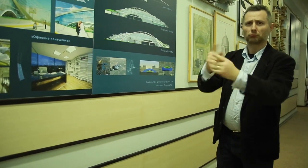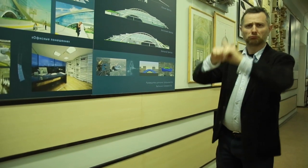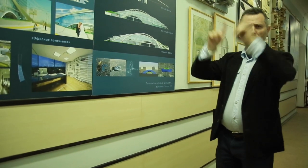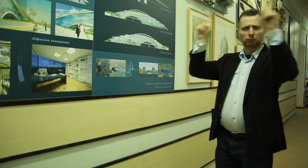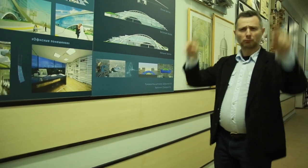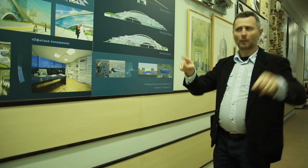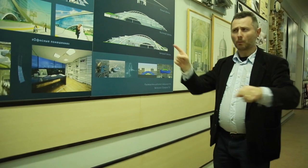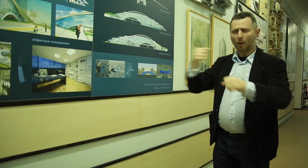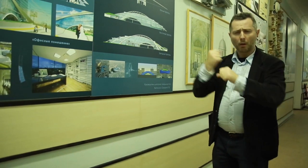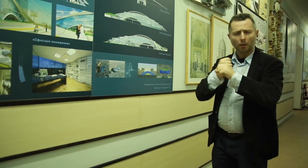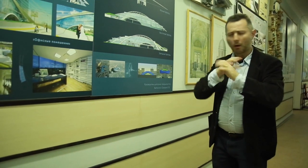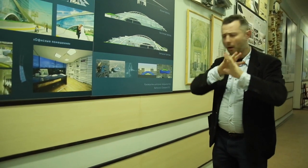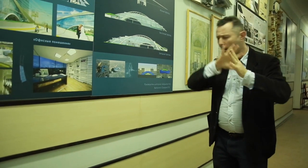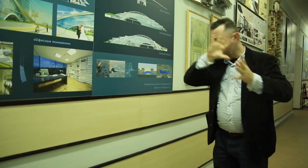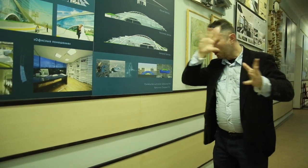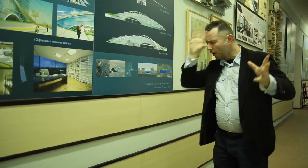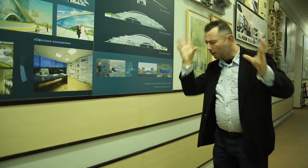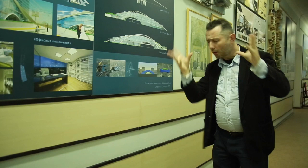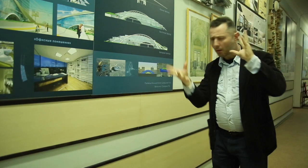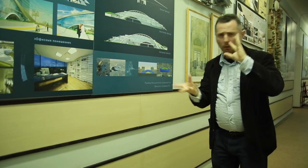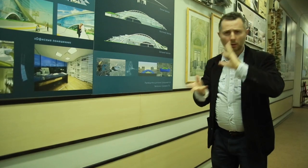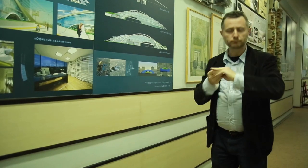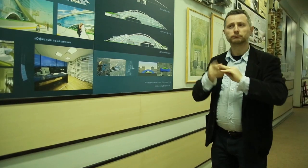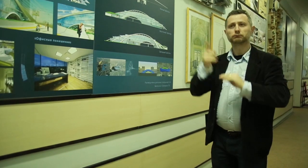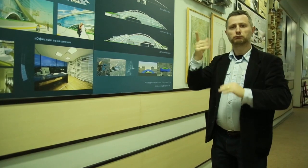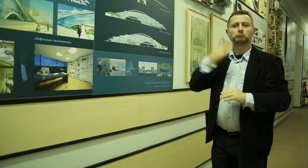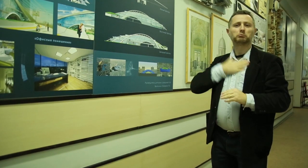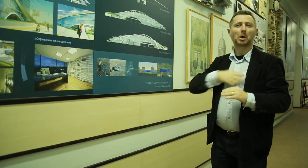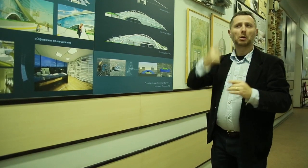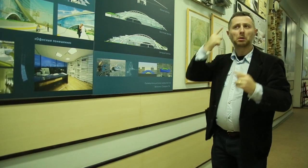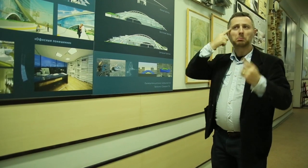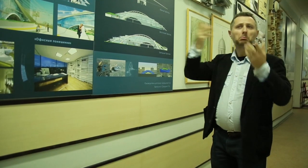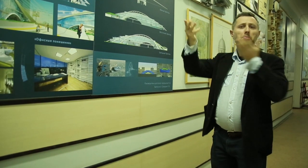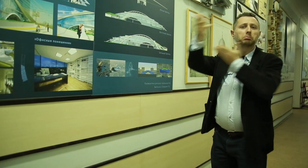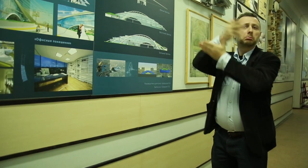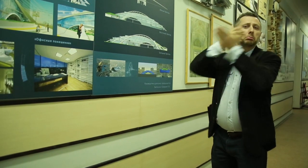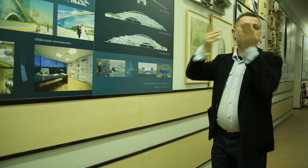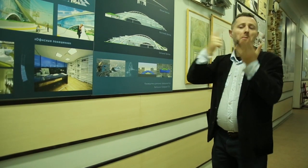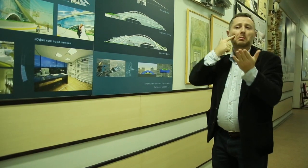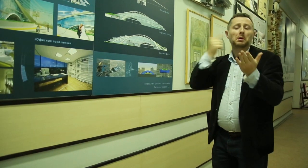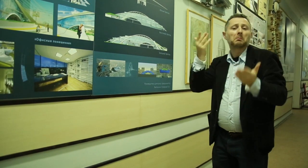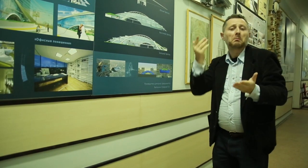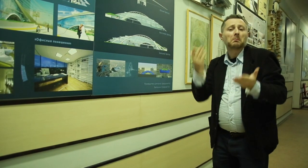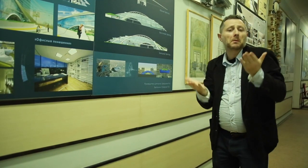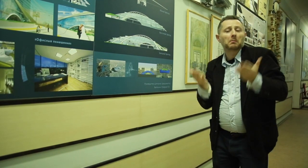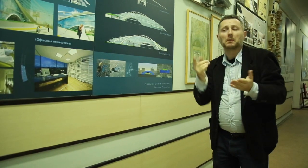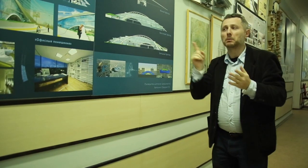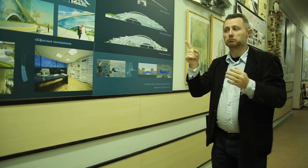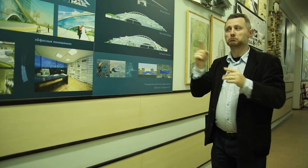they were impressed by the beauty. They were so blown away they decided to award a